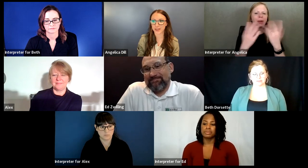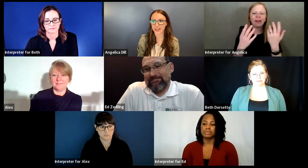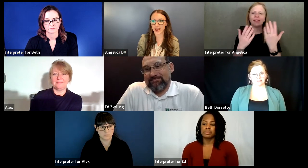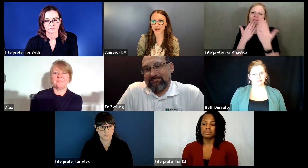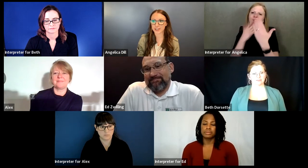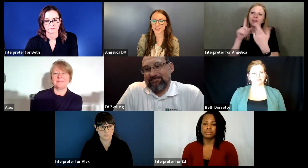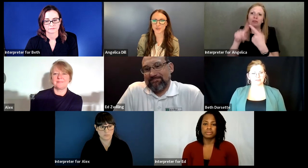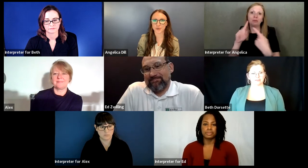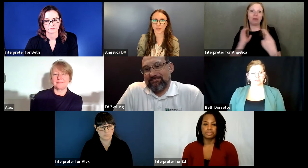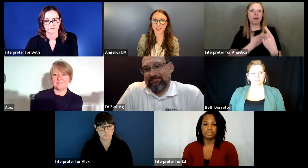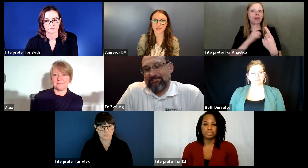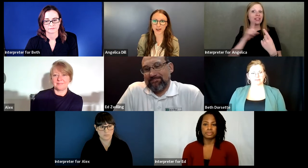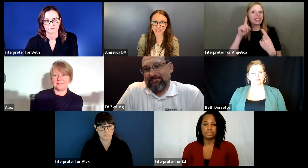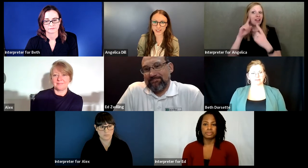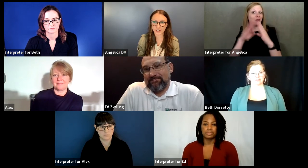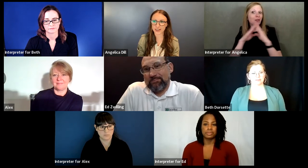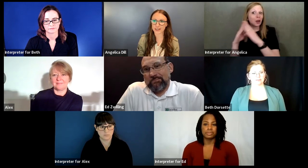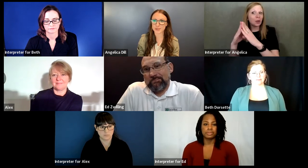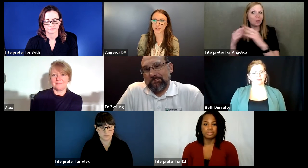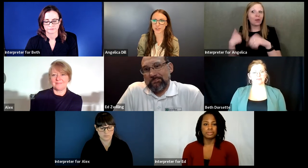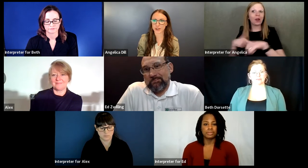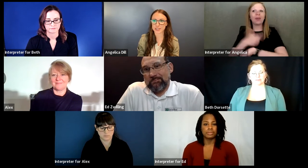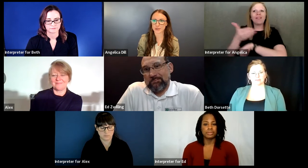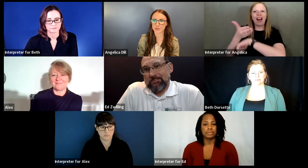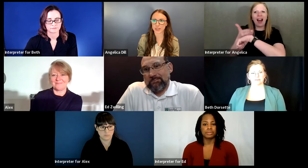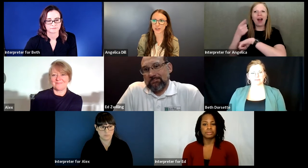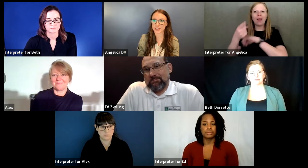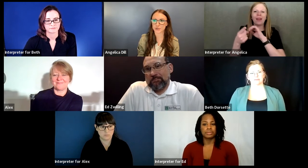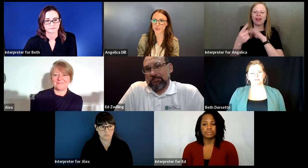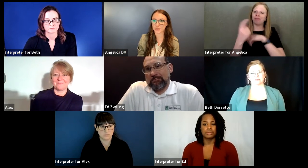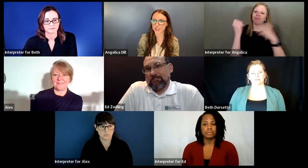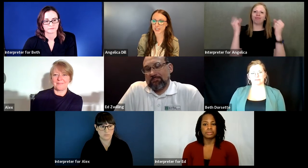And we have hired to record some content on there. It's been a really awesome year to do those projects.